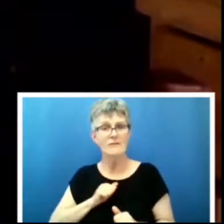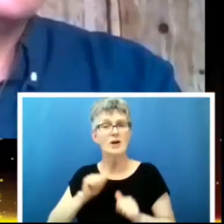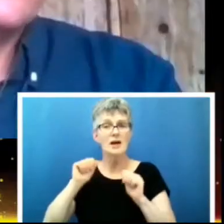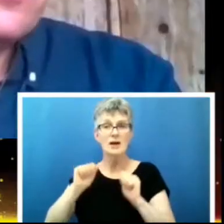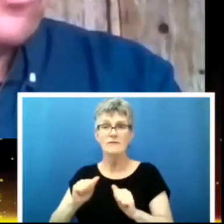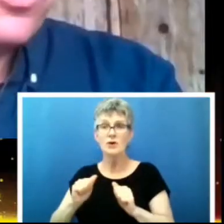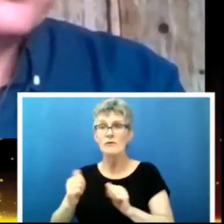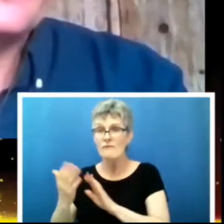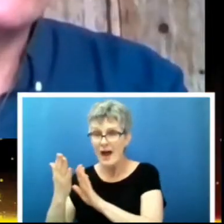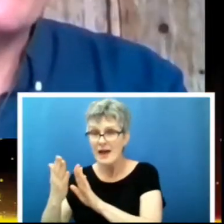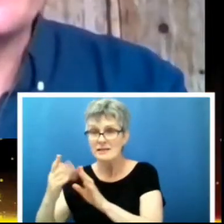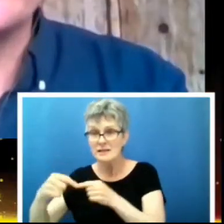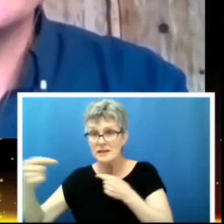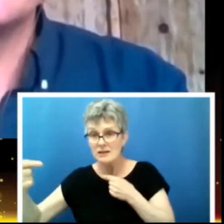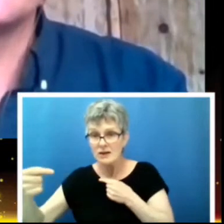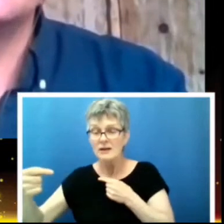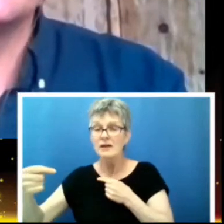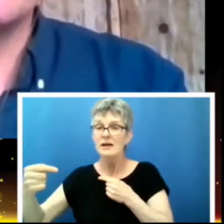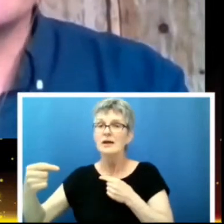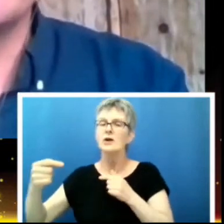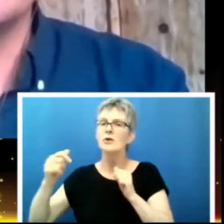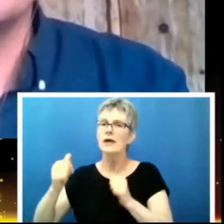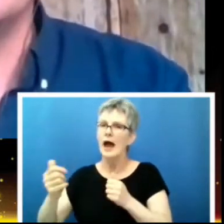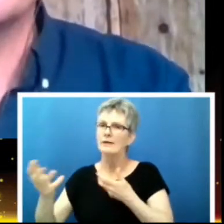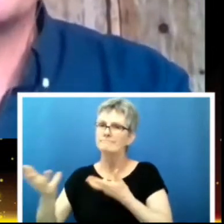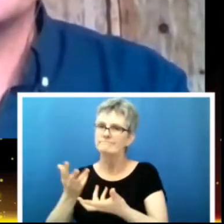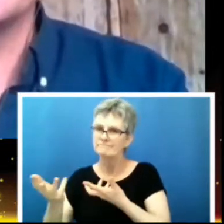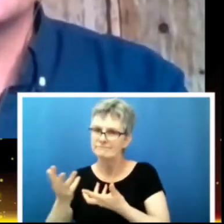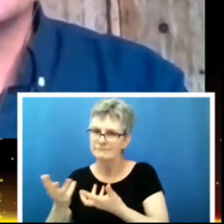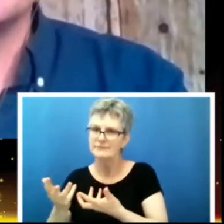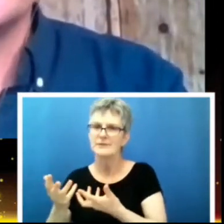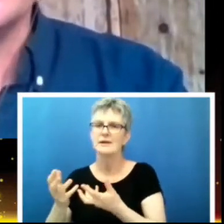Some of what you're saying reminds me of this idea called therapeutic presence